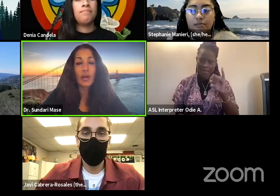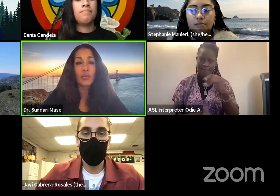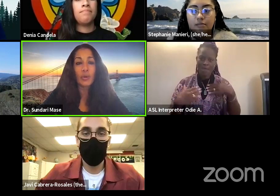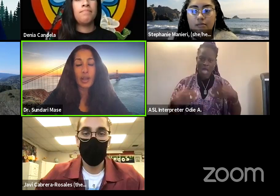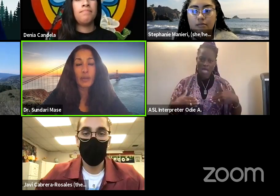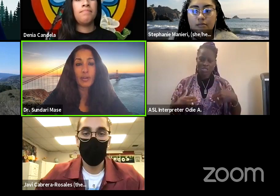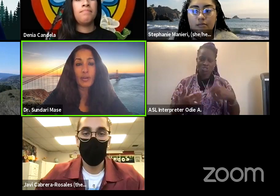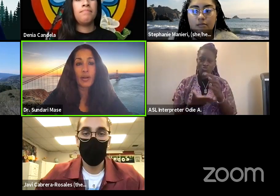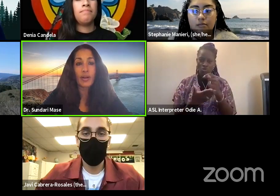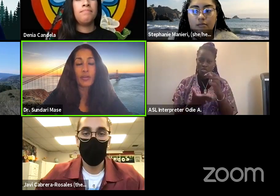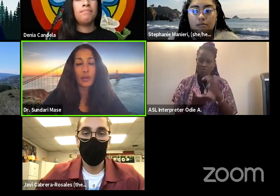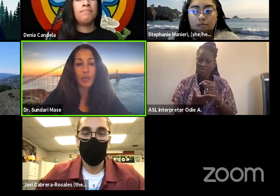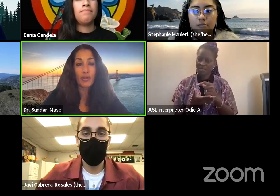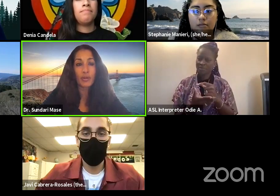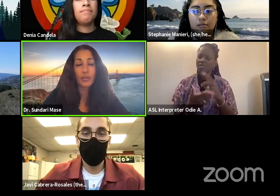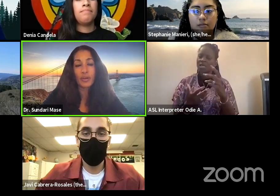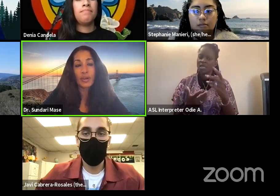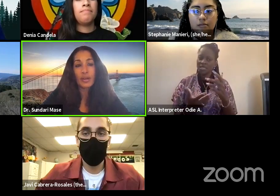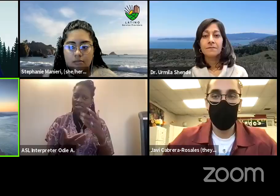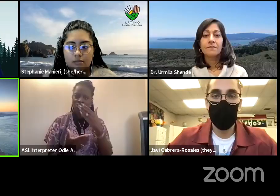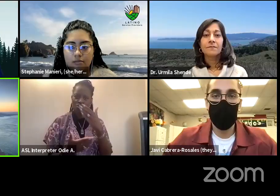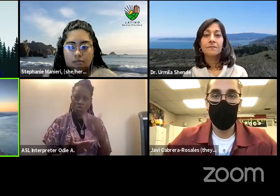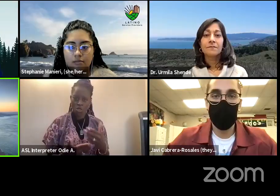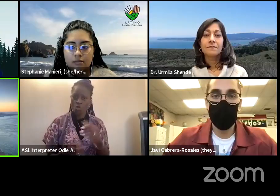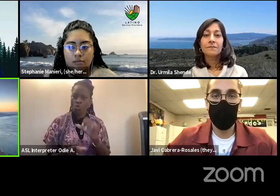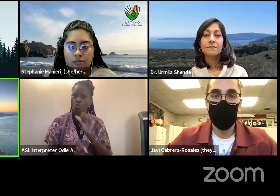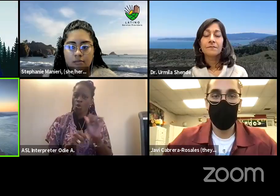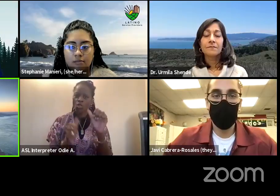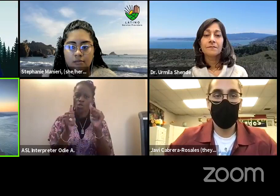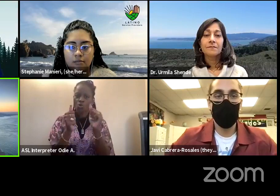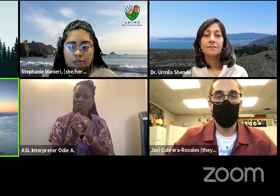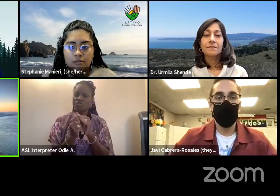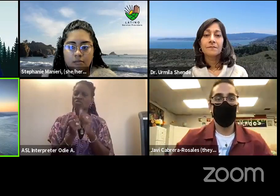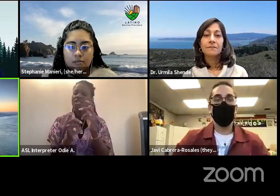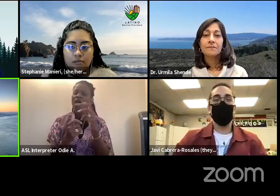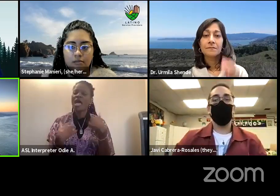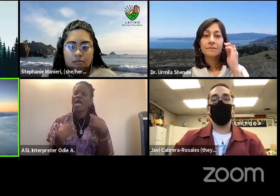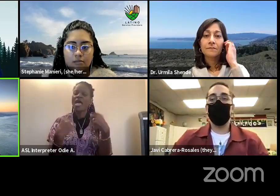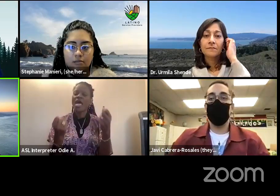We are working with our healthcare partners to ensure that we distribute the